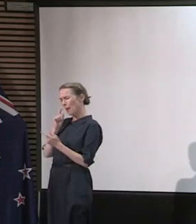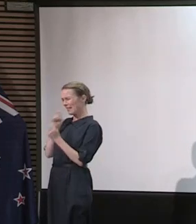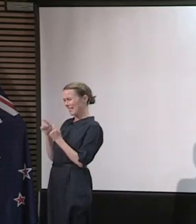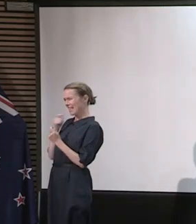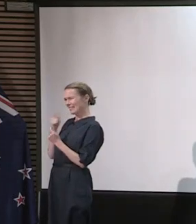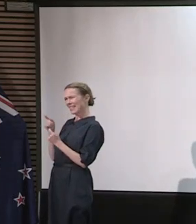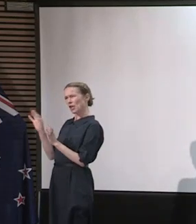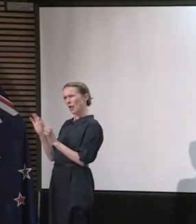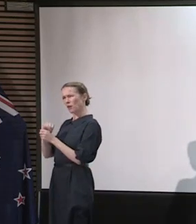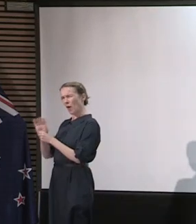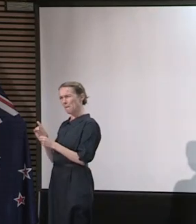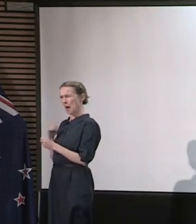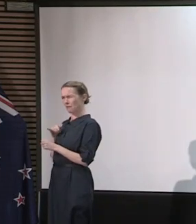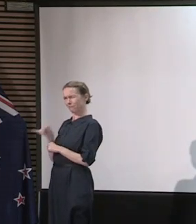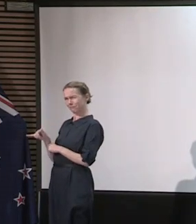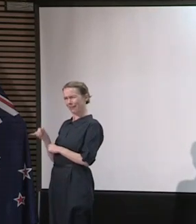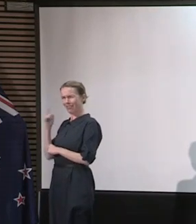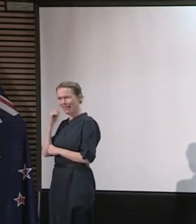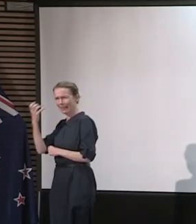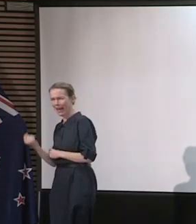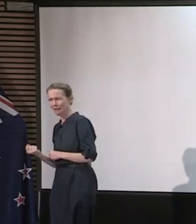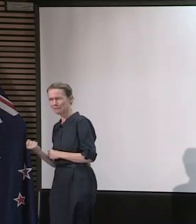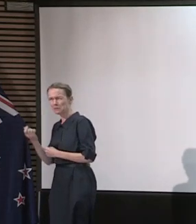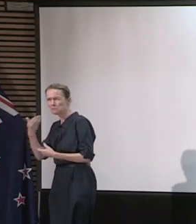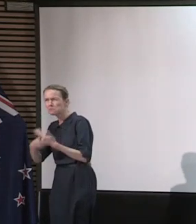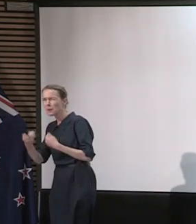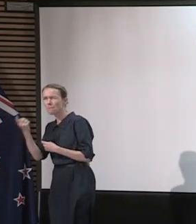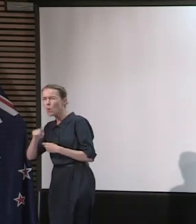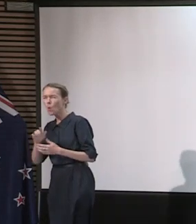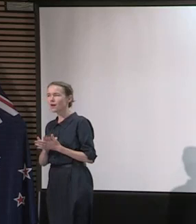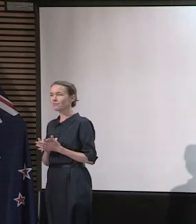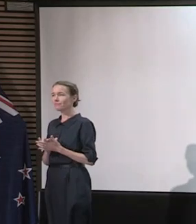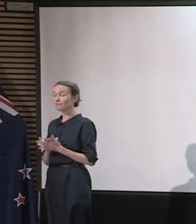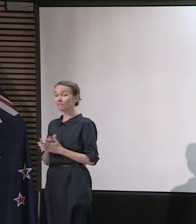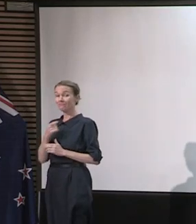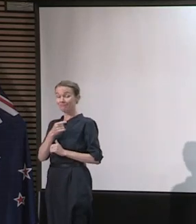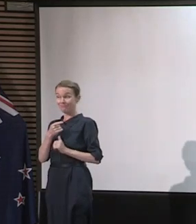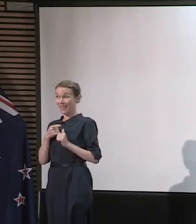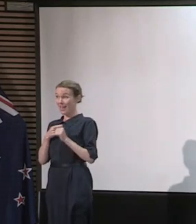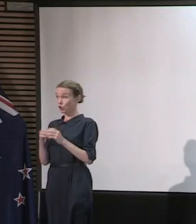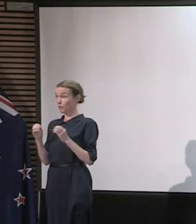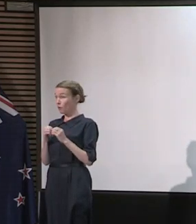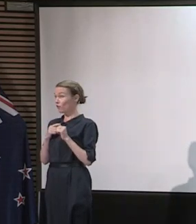INDISTINCTLY) we get negative tests, we haven't heard about that too much. We talked a bit in the begin.